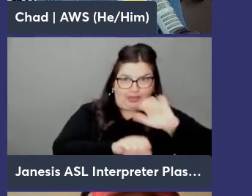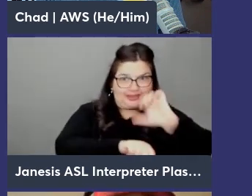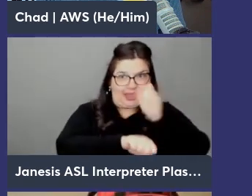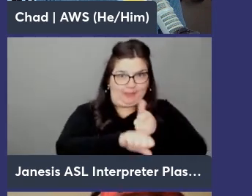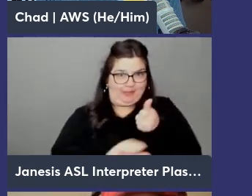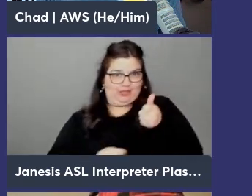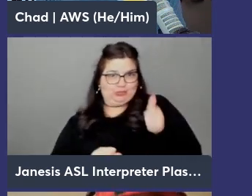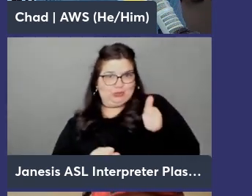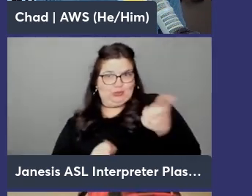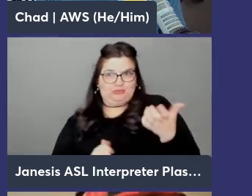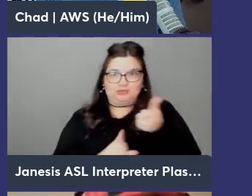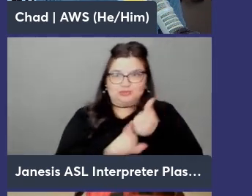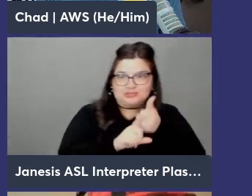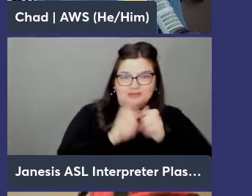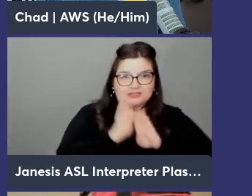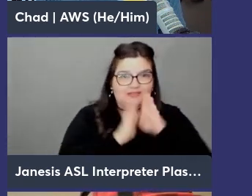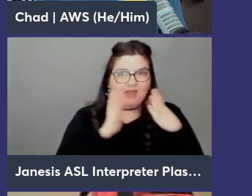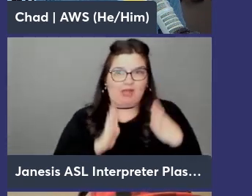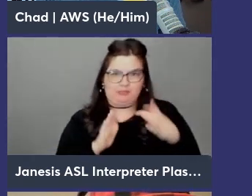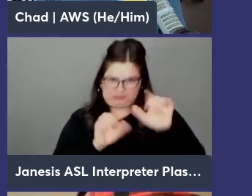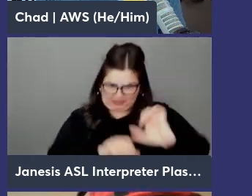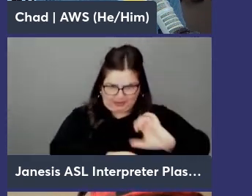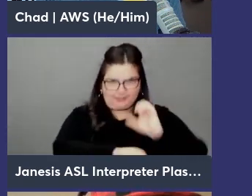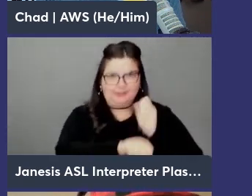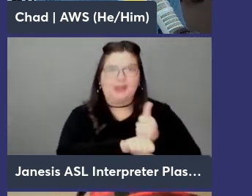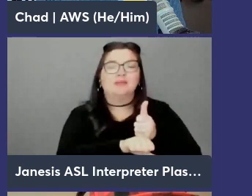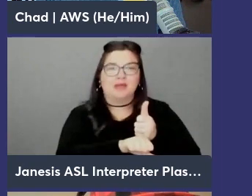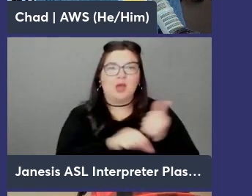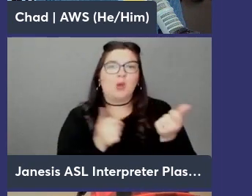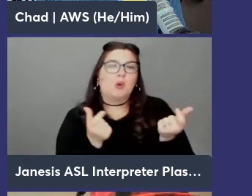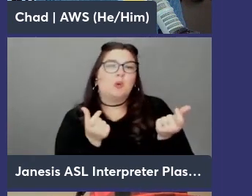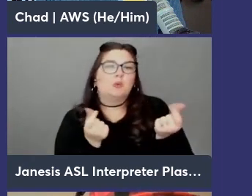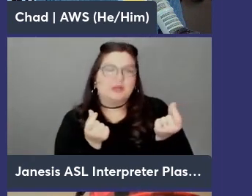Right. - As a developer, right? You just need to take a request ID,